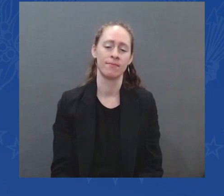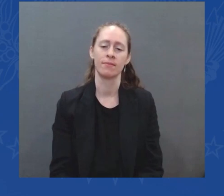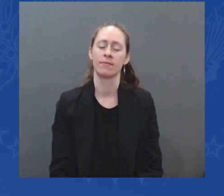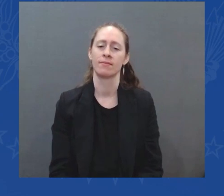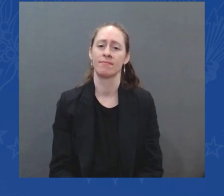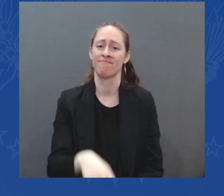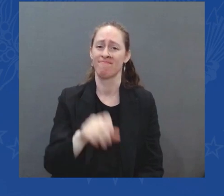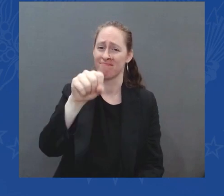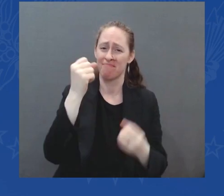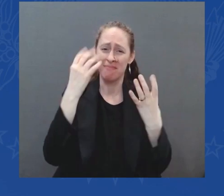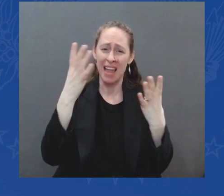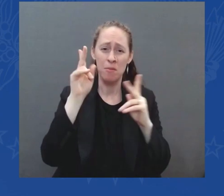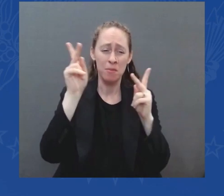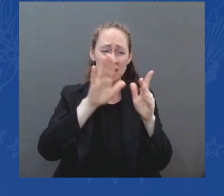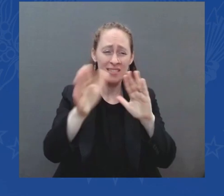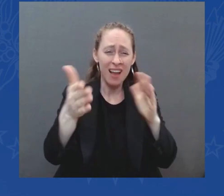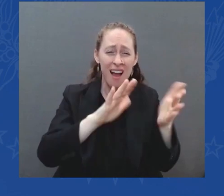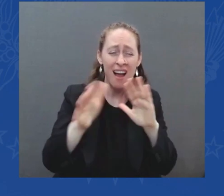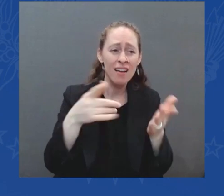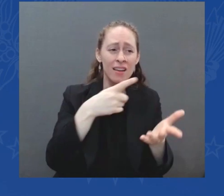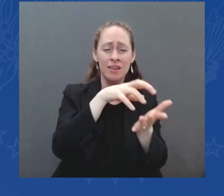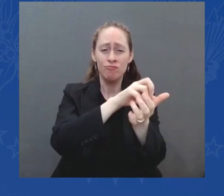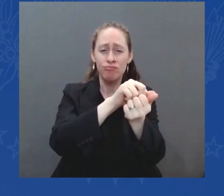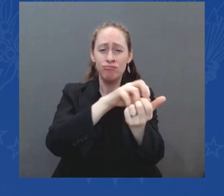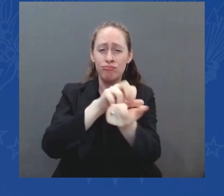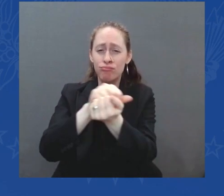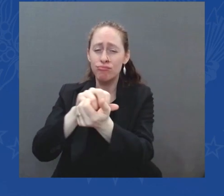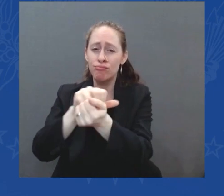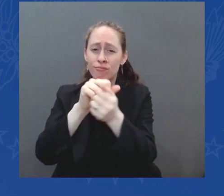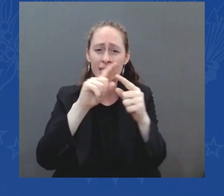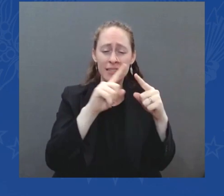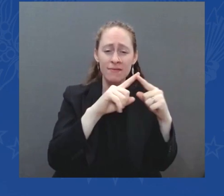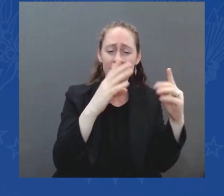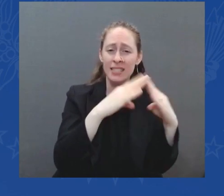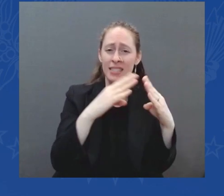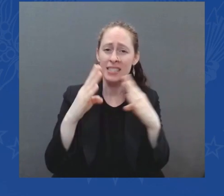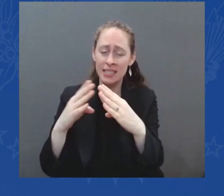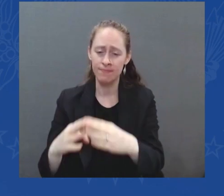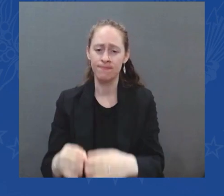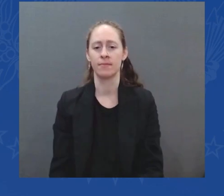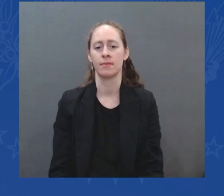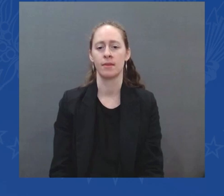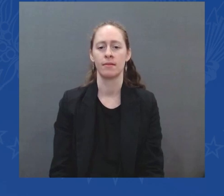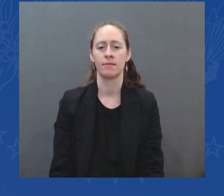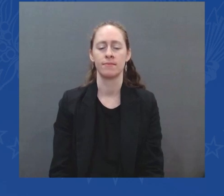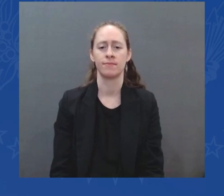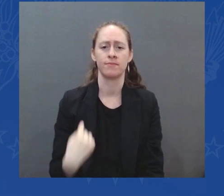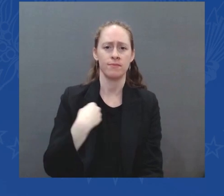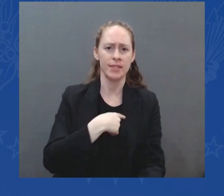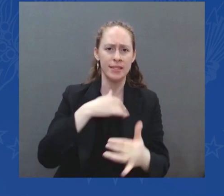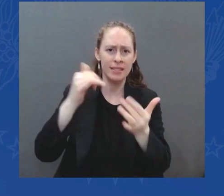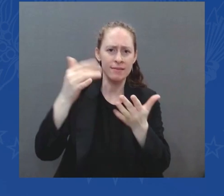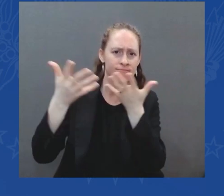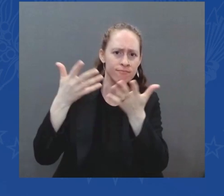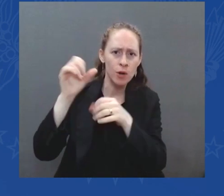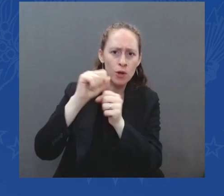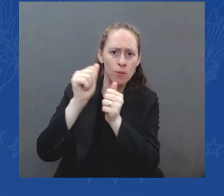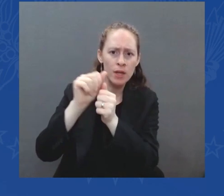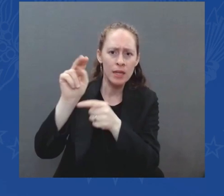and beyond that, we -- we're responding. We're aiding the Ukrainian people both economically and militarily